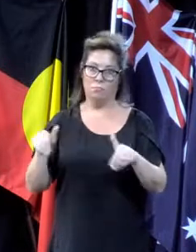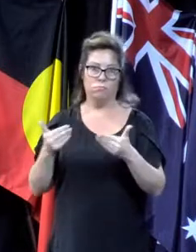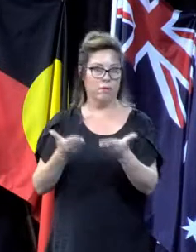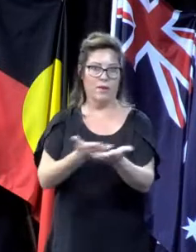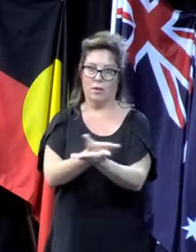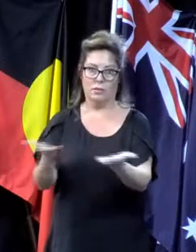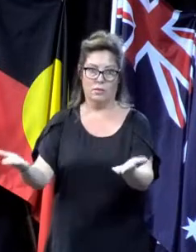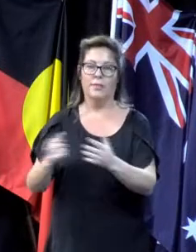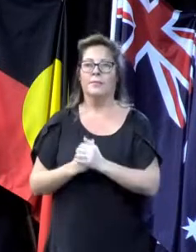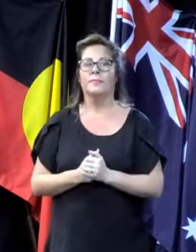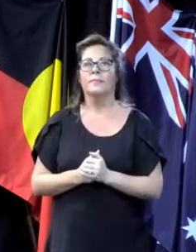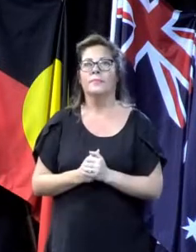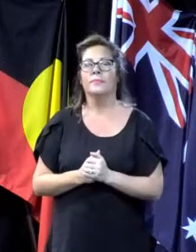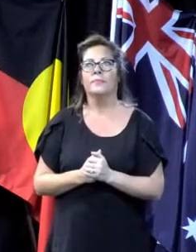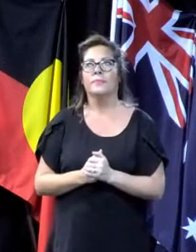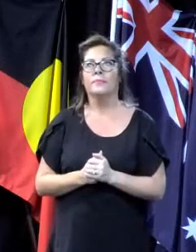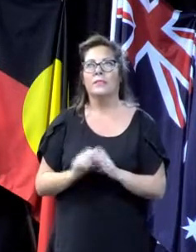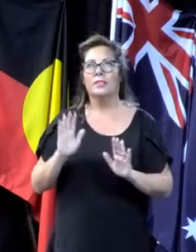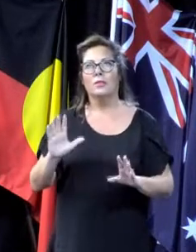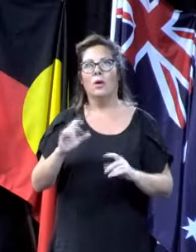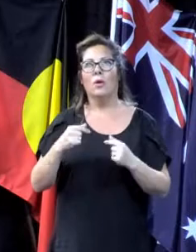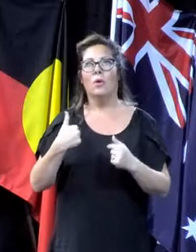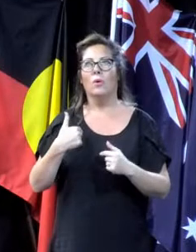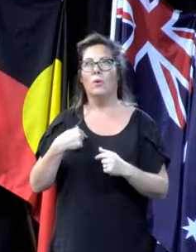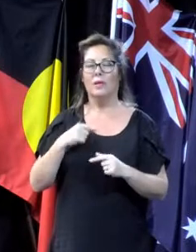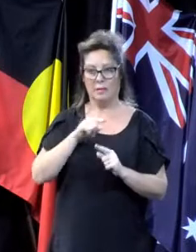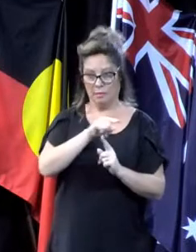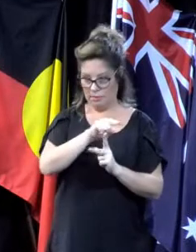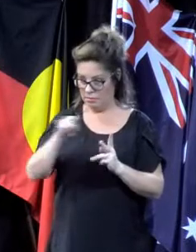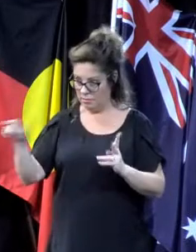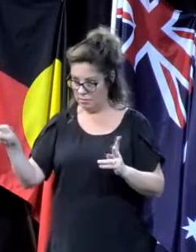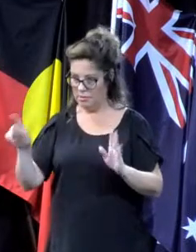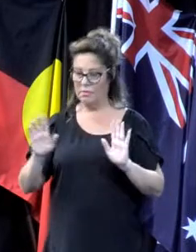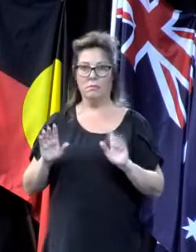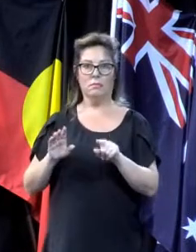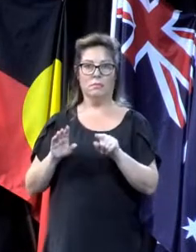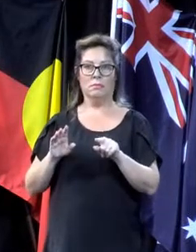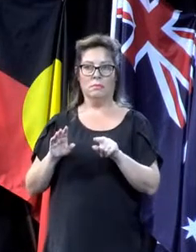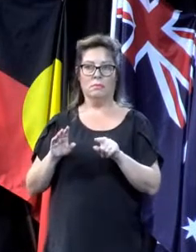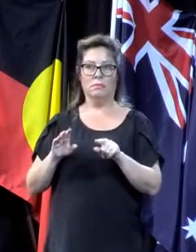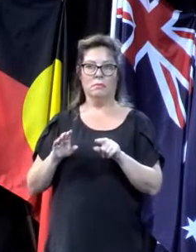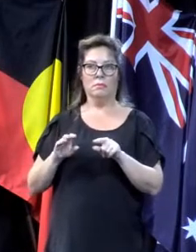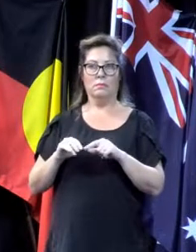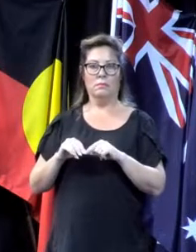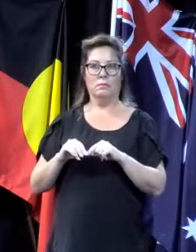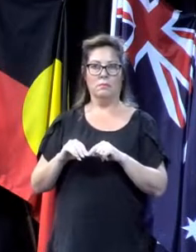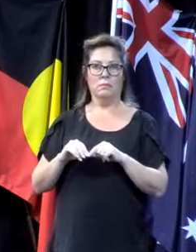So, I can't say that any of those students are not able